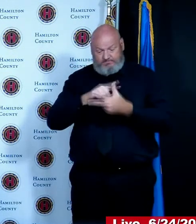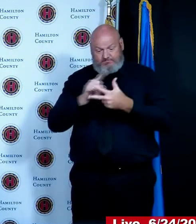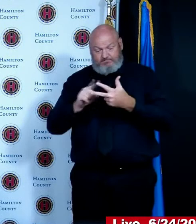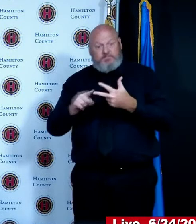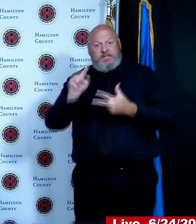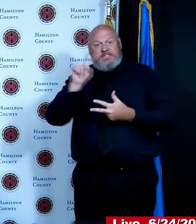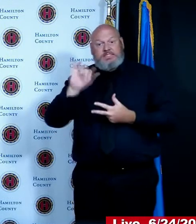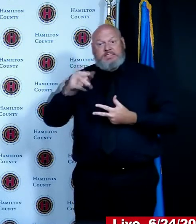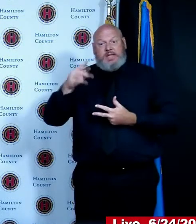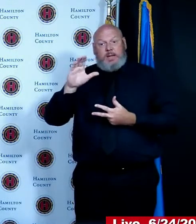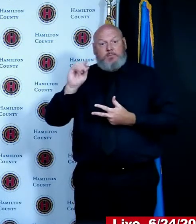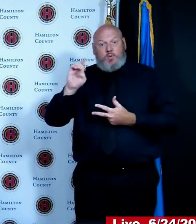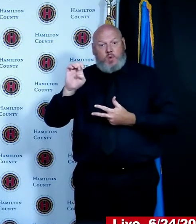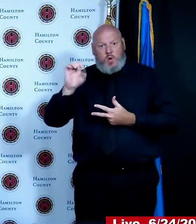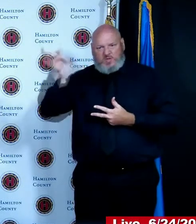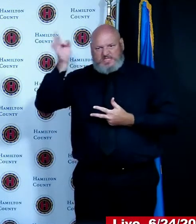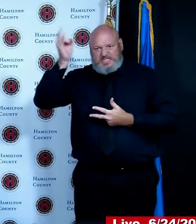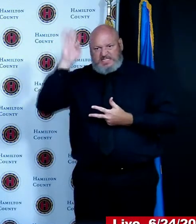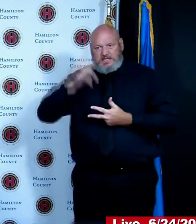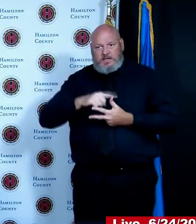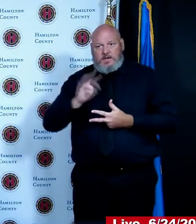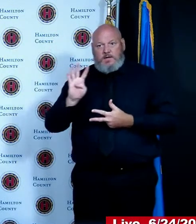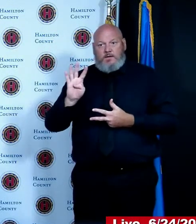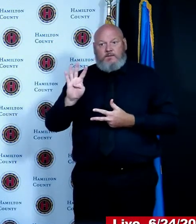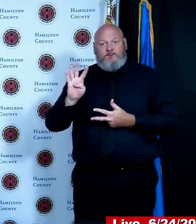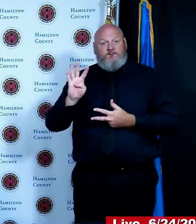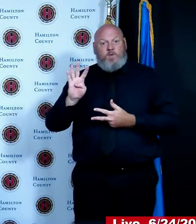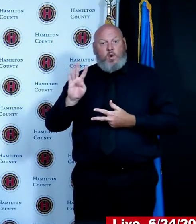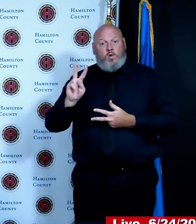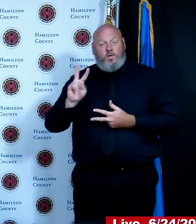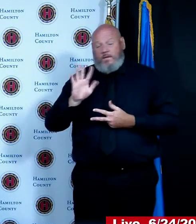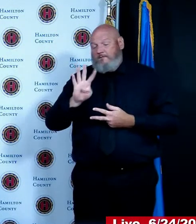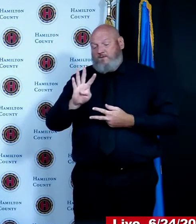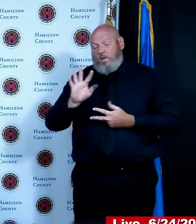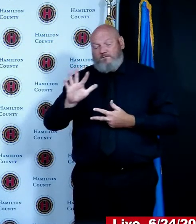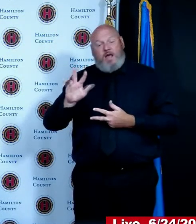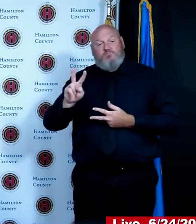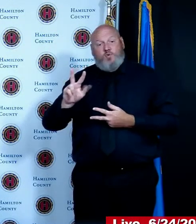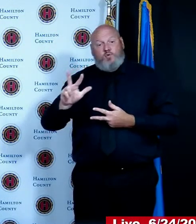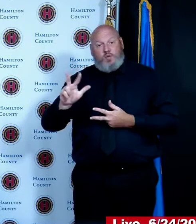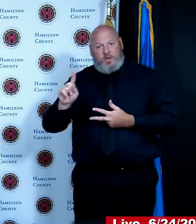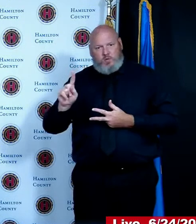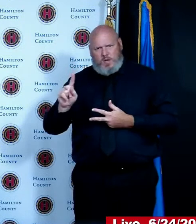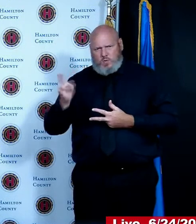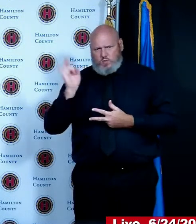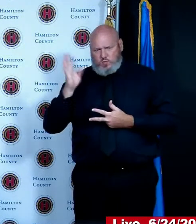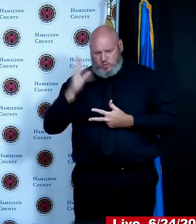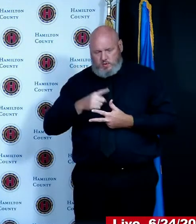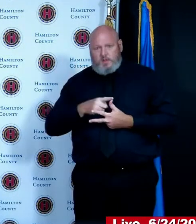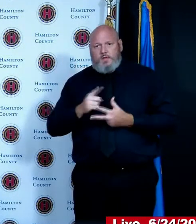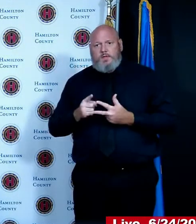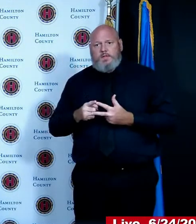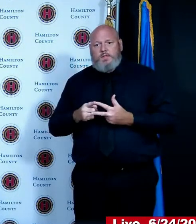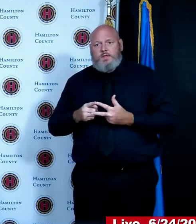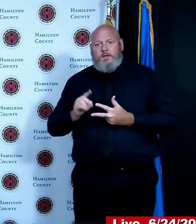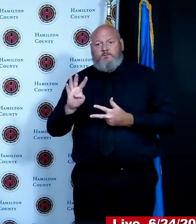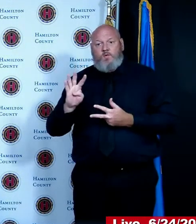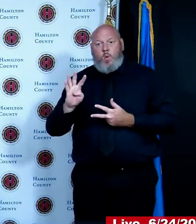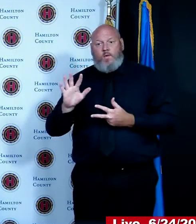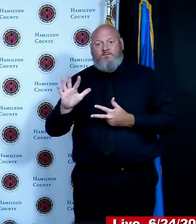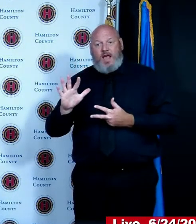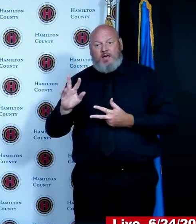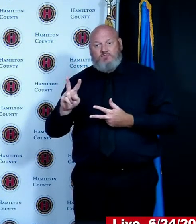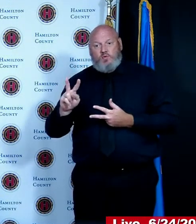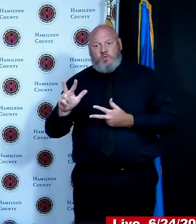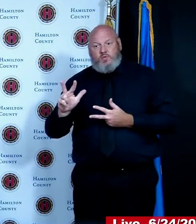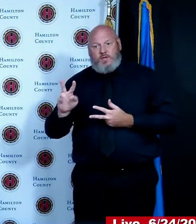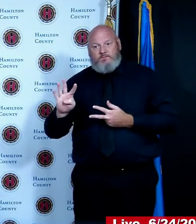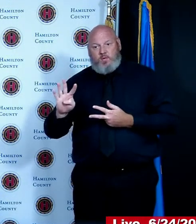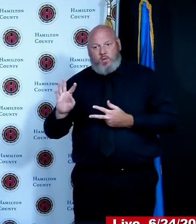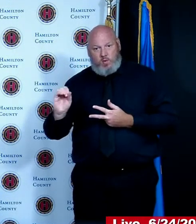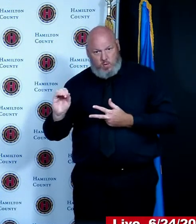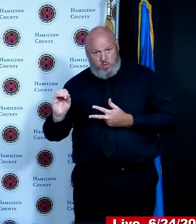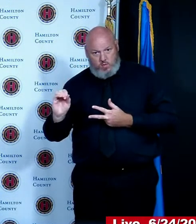are 45231 & 45240 so think about its kind of north-central Hamilton